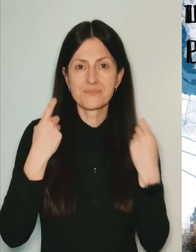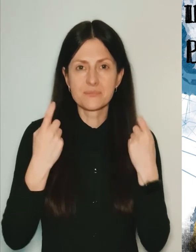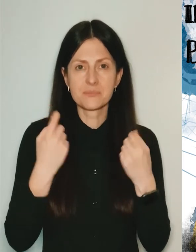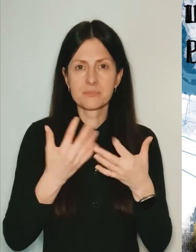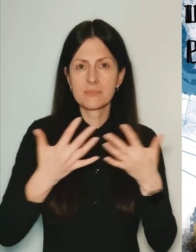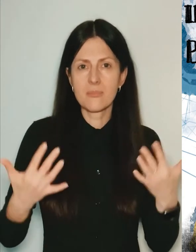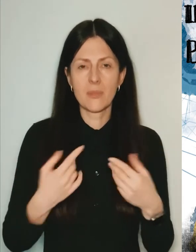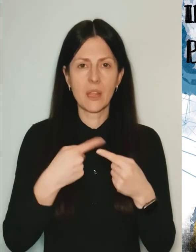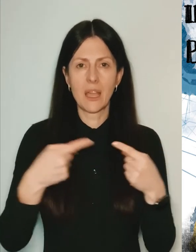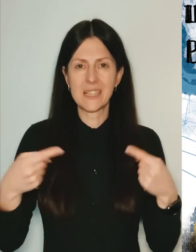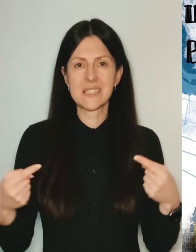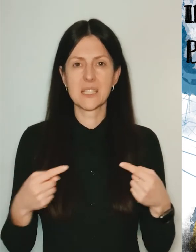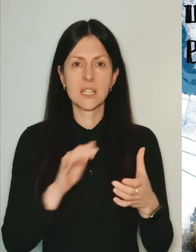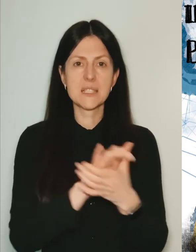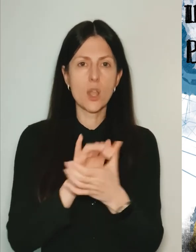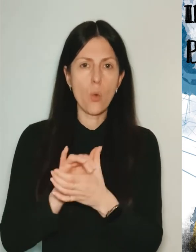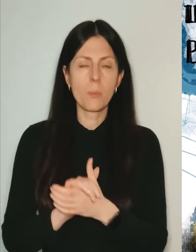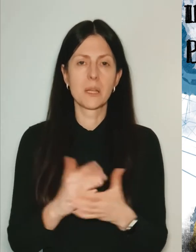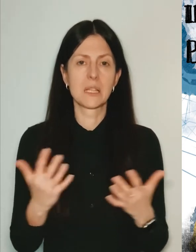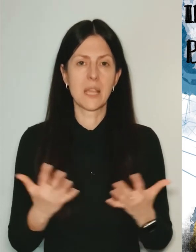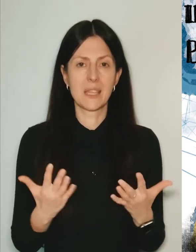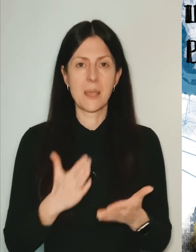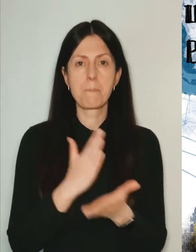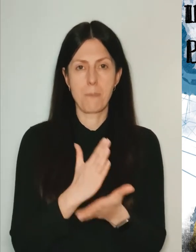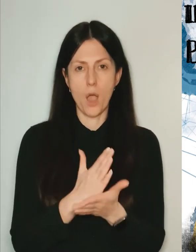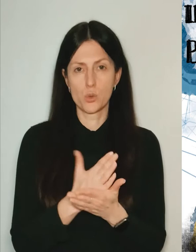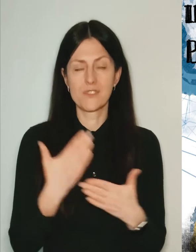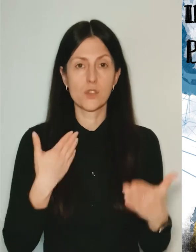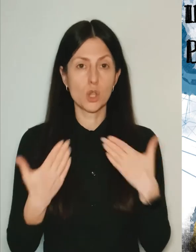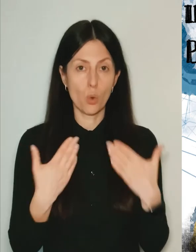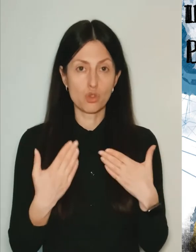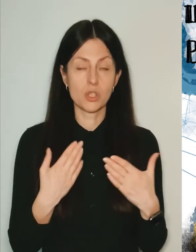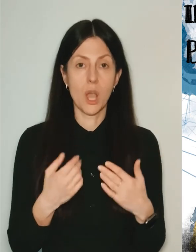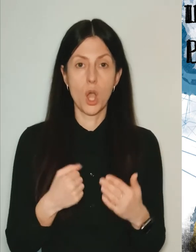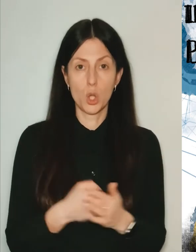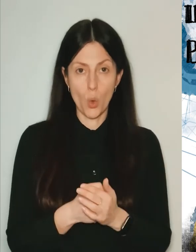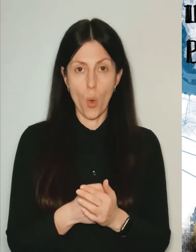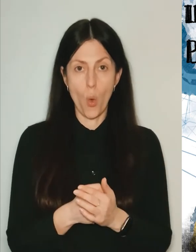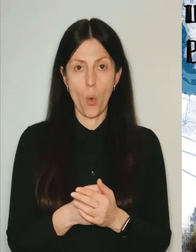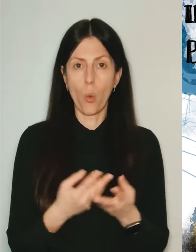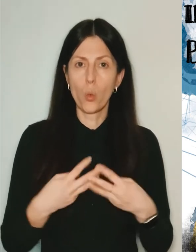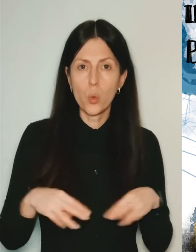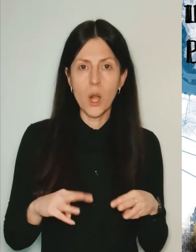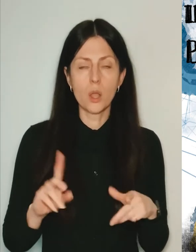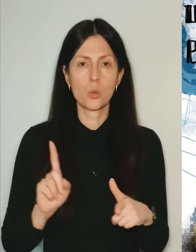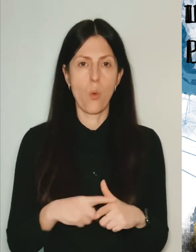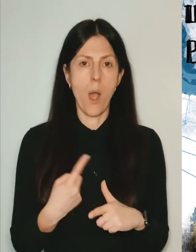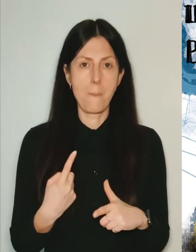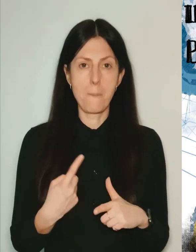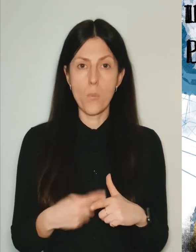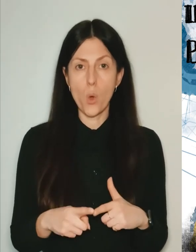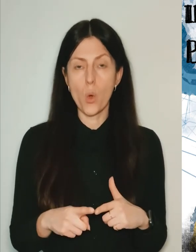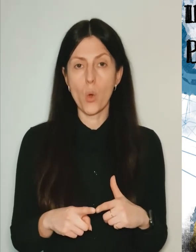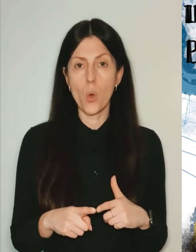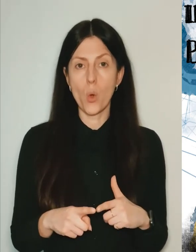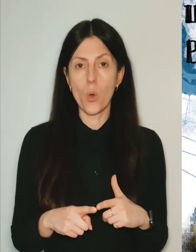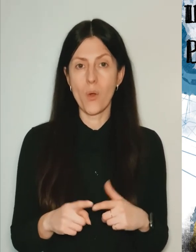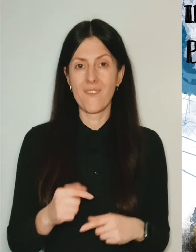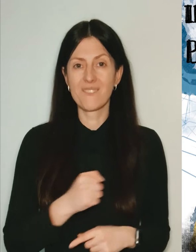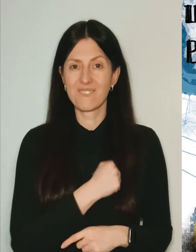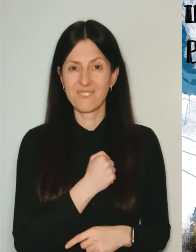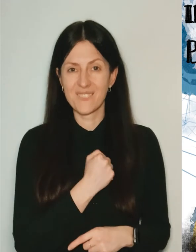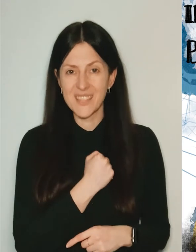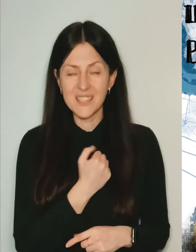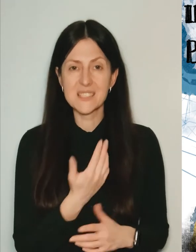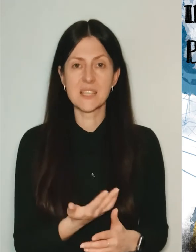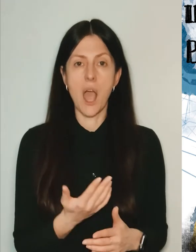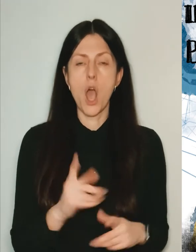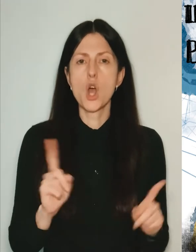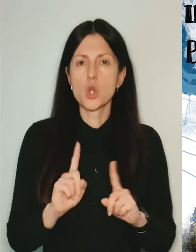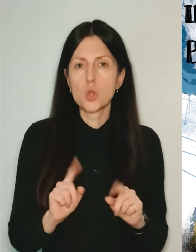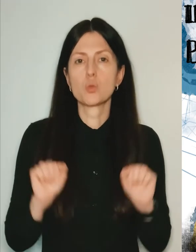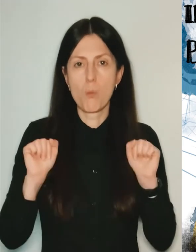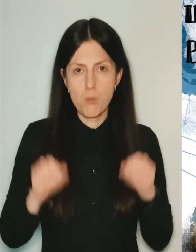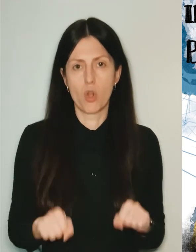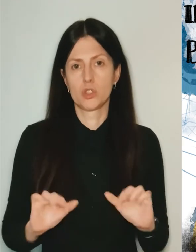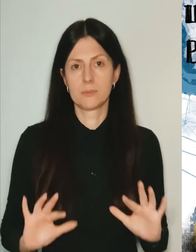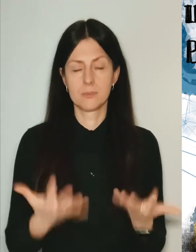and acquaintance who are somehow connected with government or military.